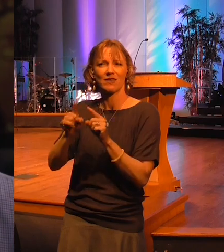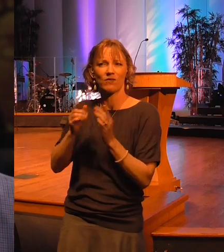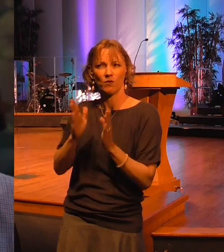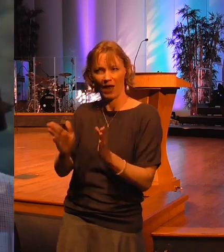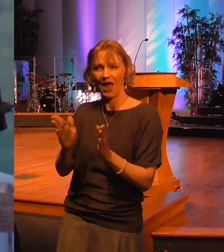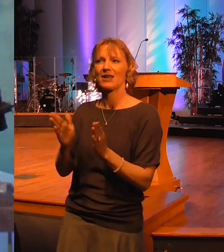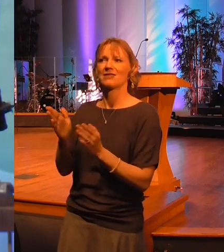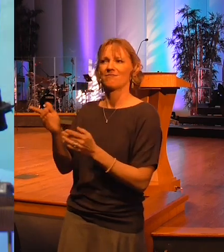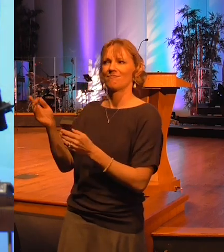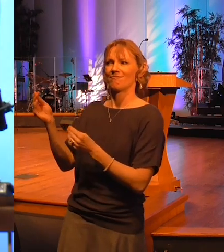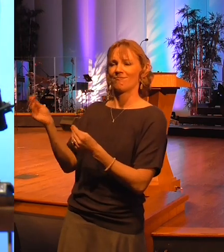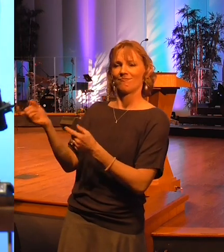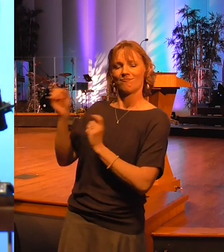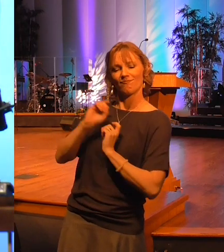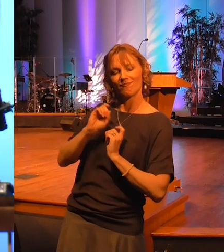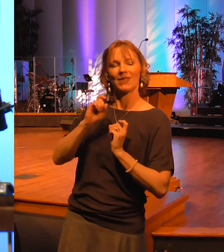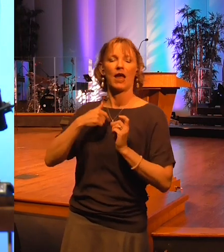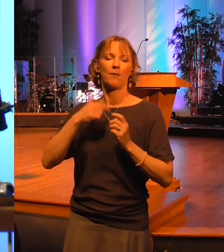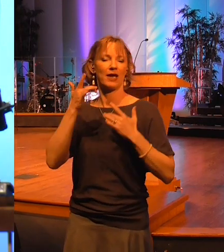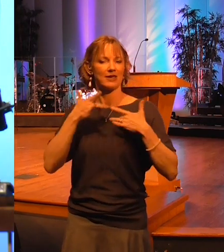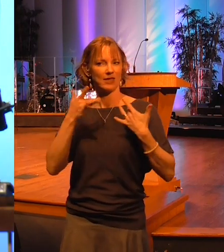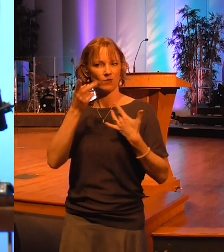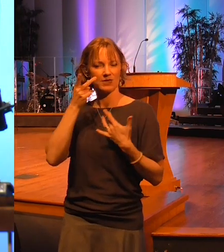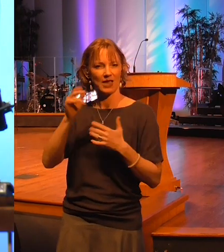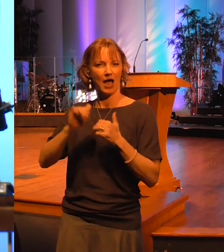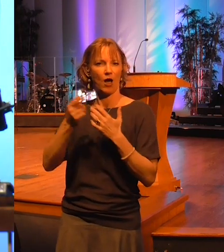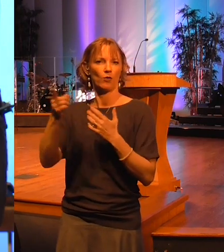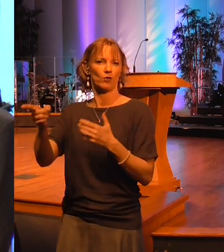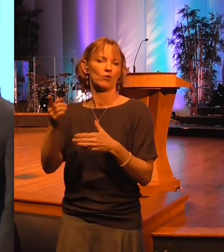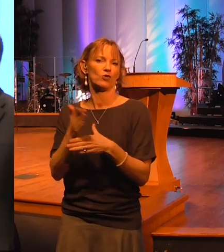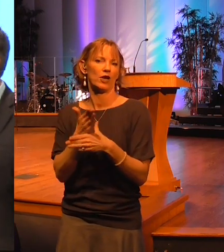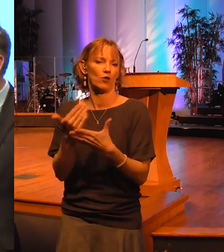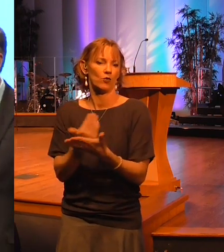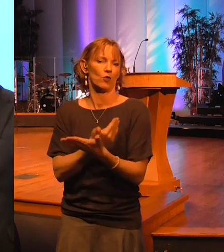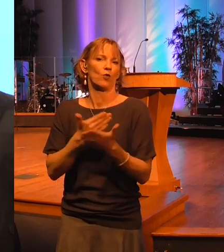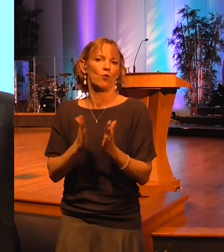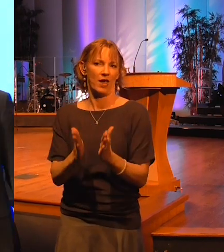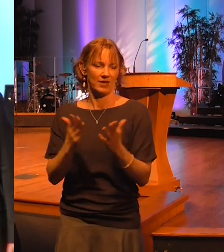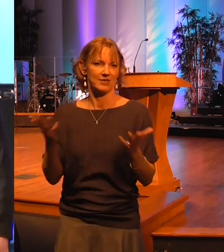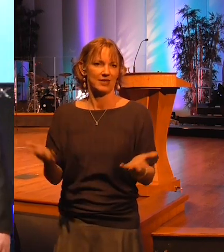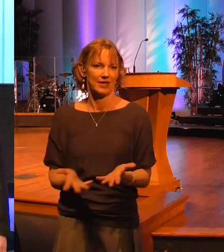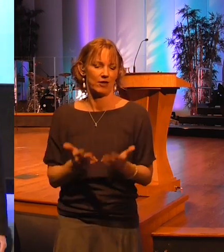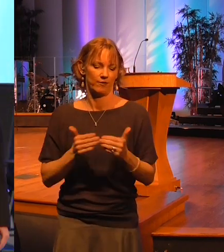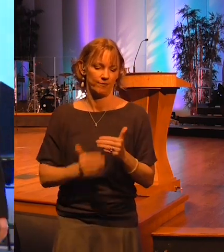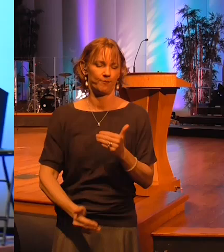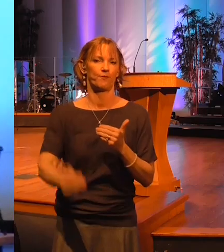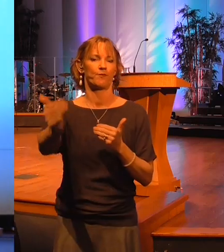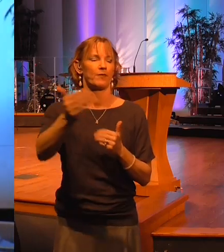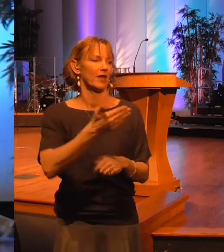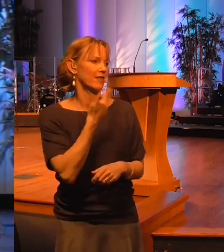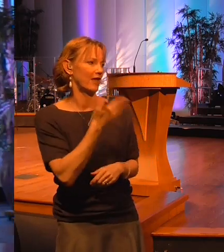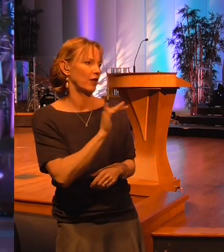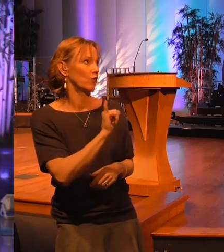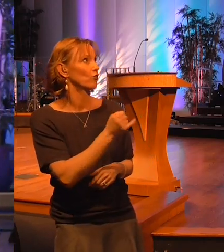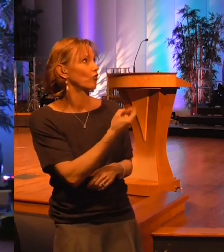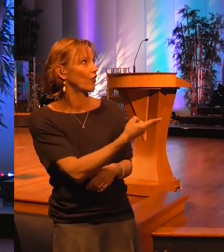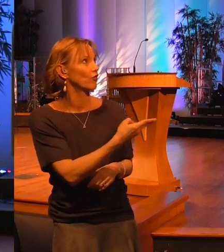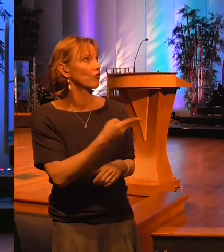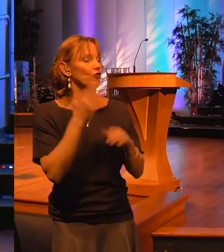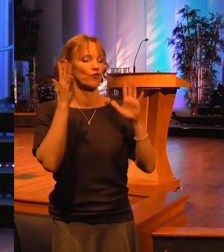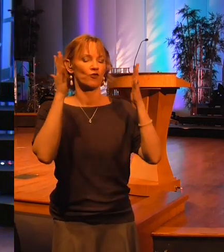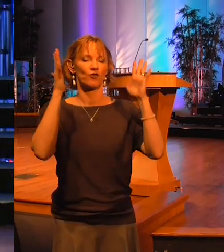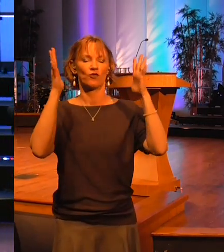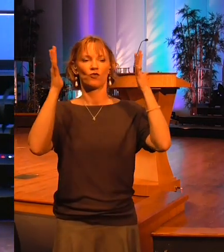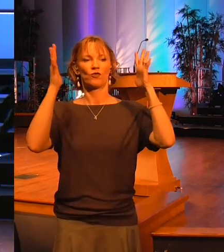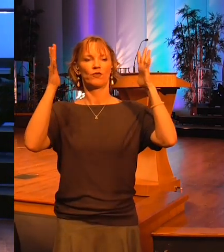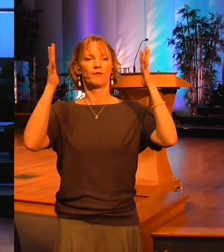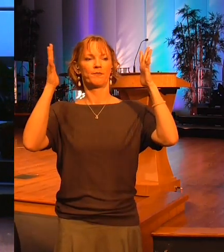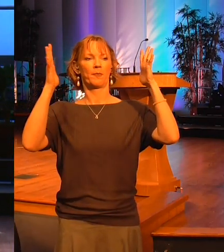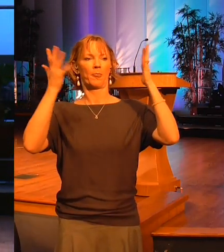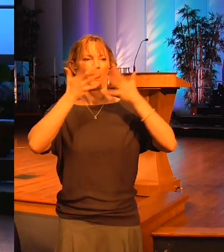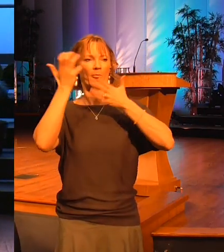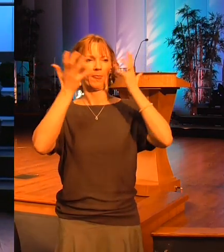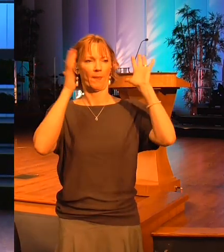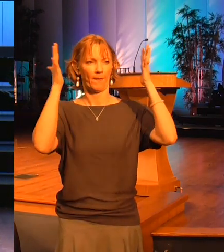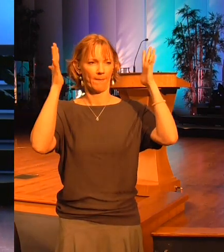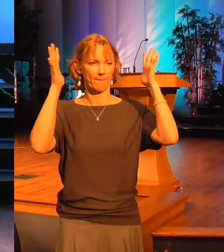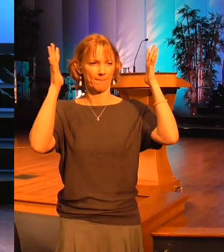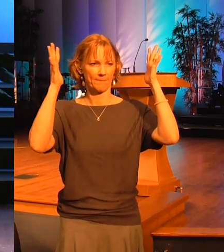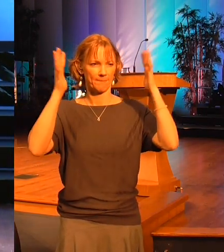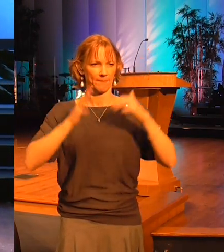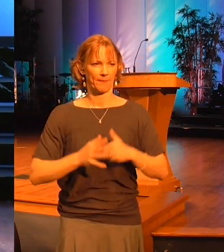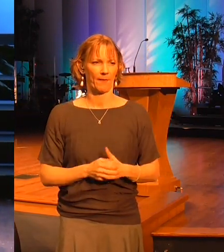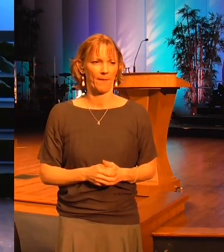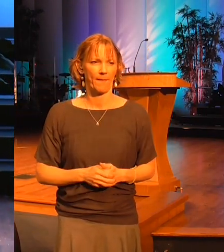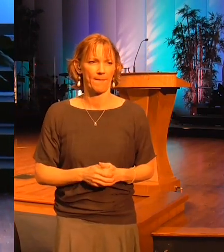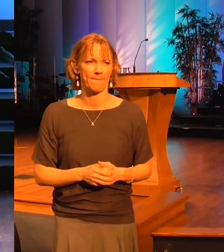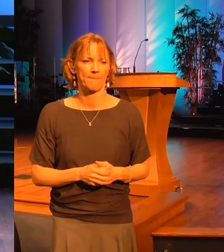new ways in which you share them here as well we're so grateful for you thank you